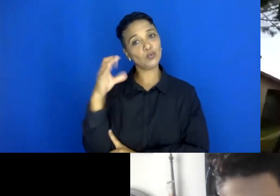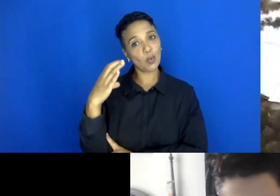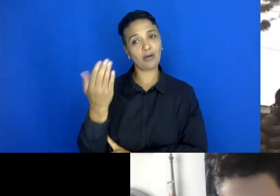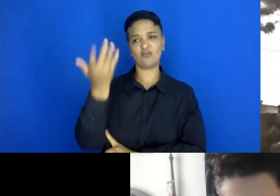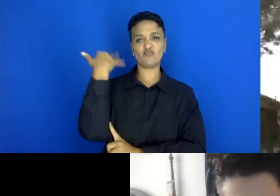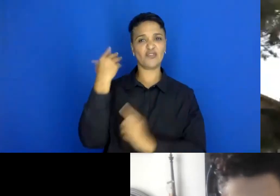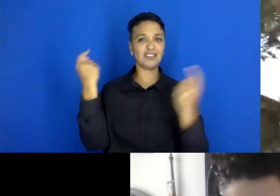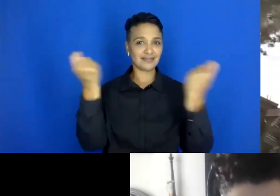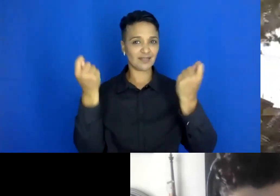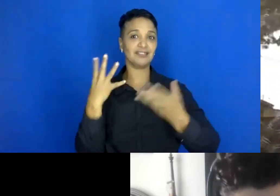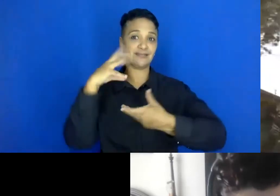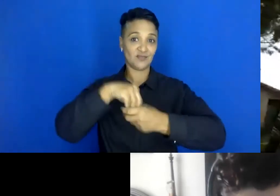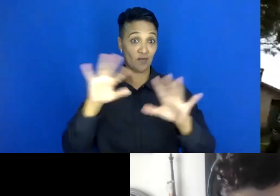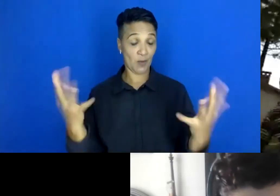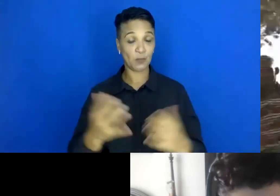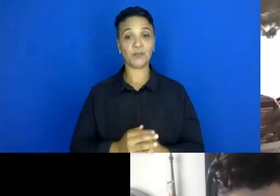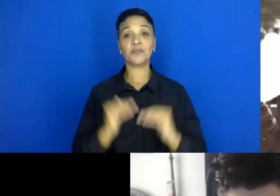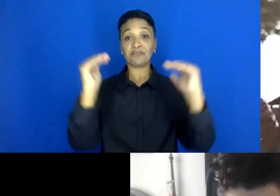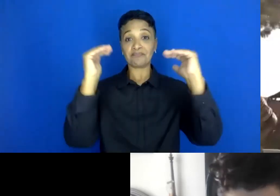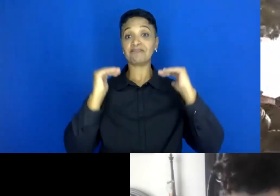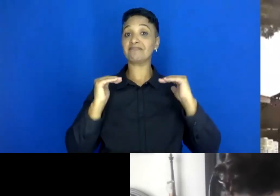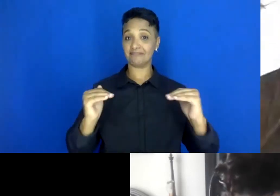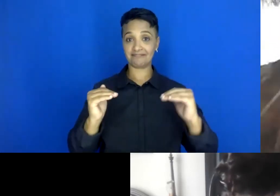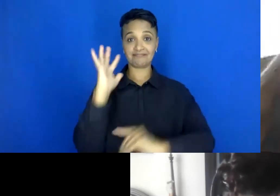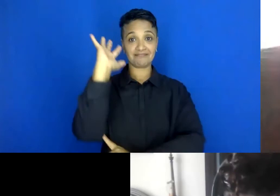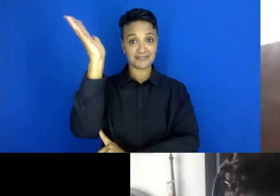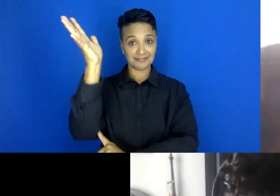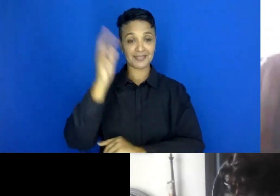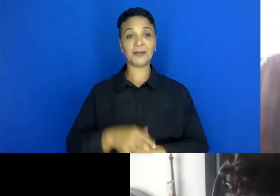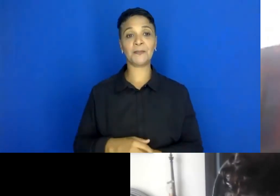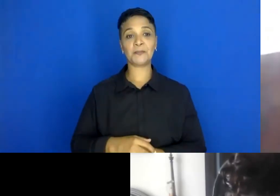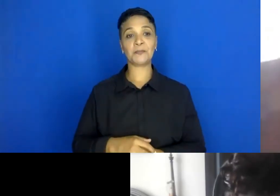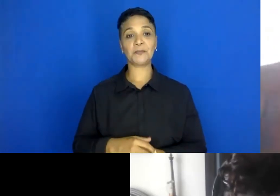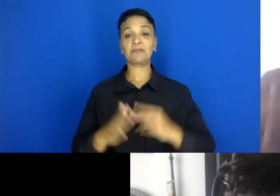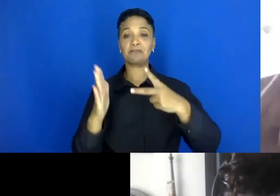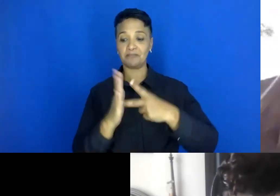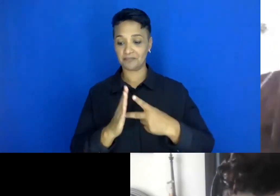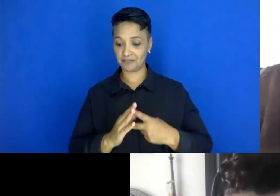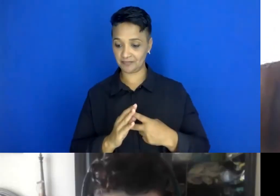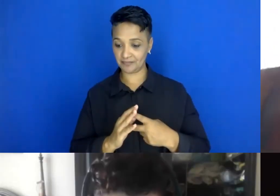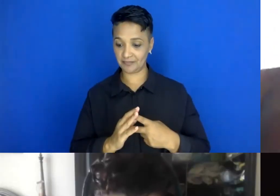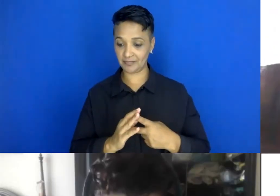um and then our last youth speaker but certainly not the least uh we have curtis johnson uh curtis